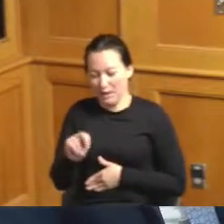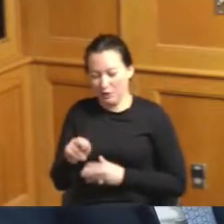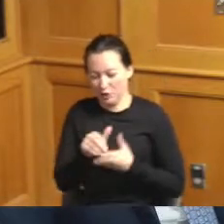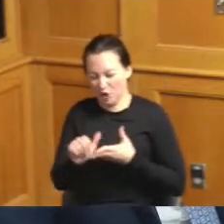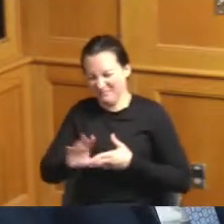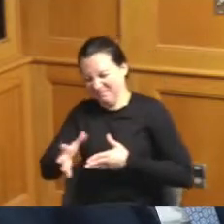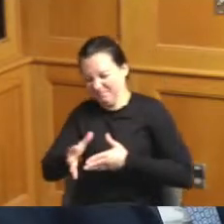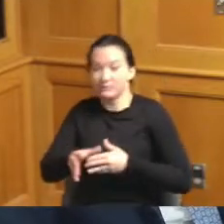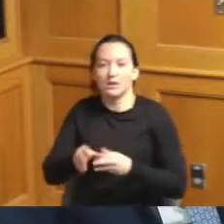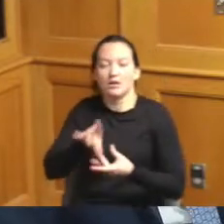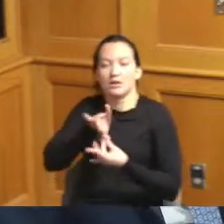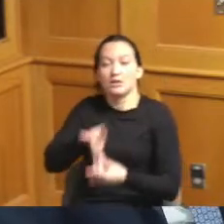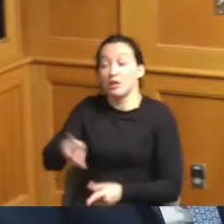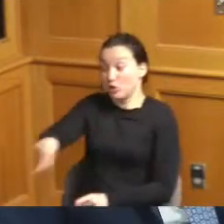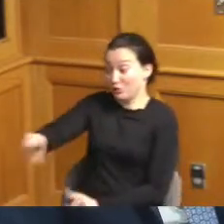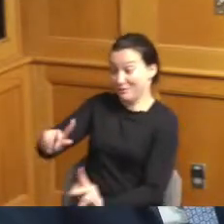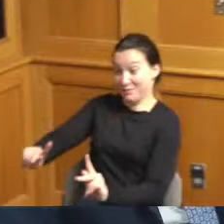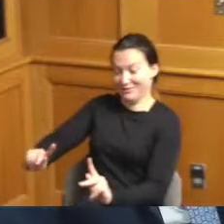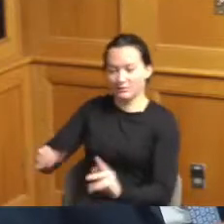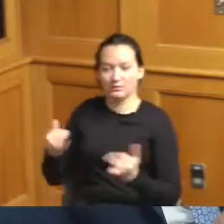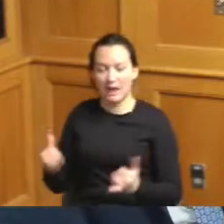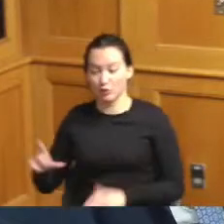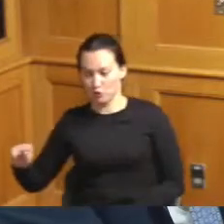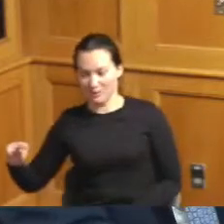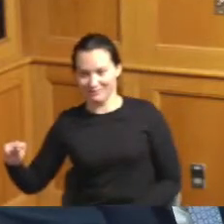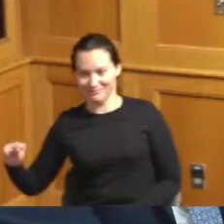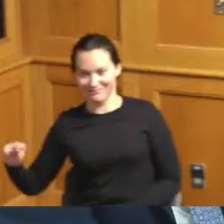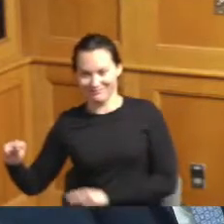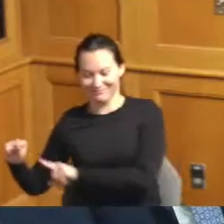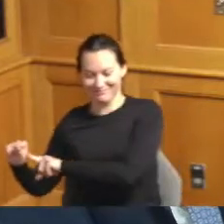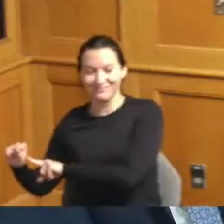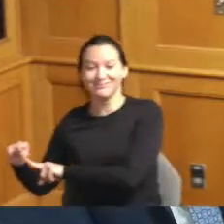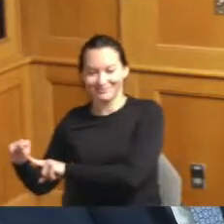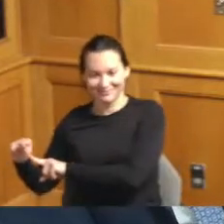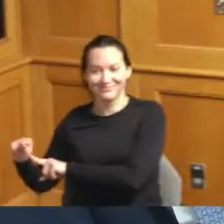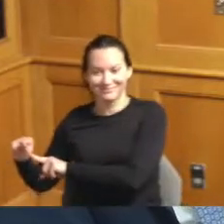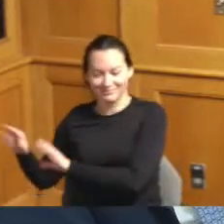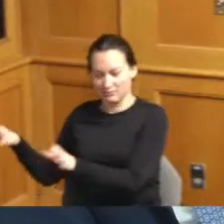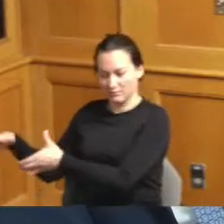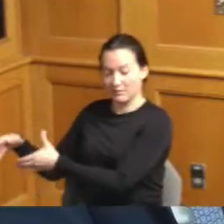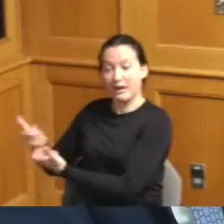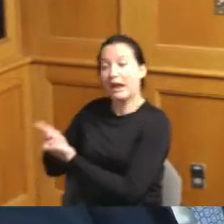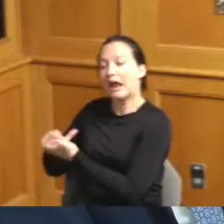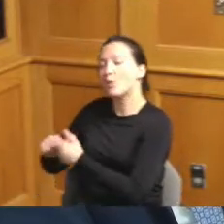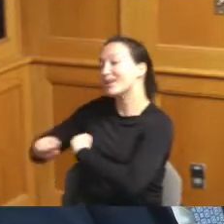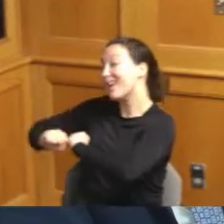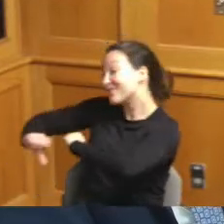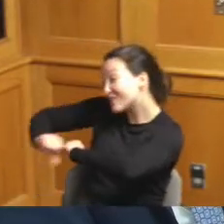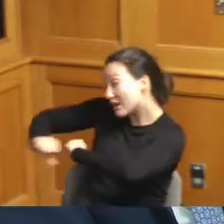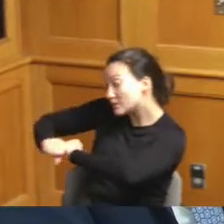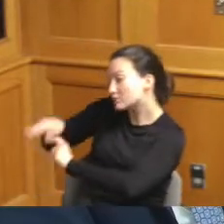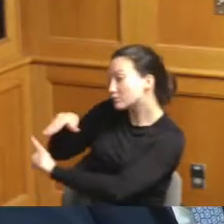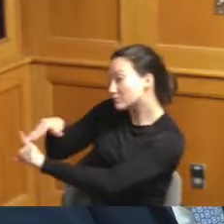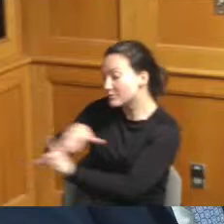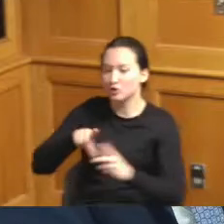to those employees who are now at twenty dollars an hour the way we advertise starting in April was